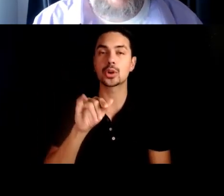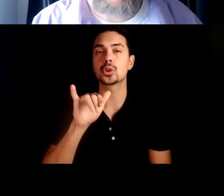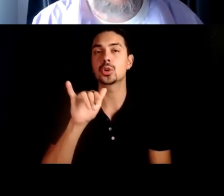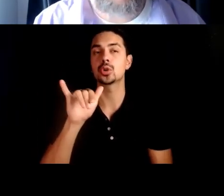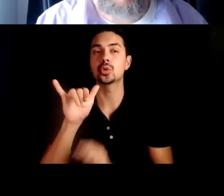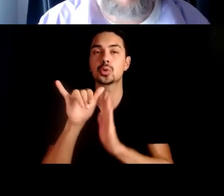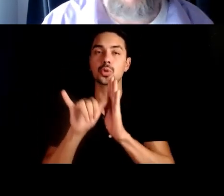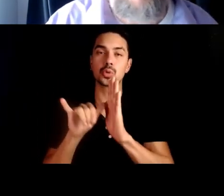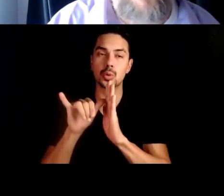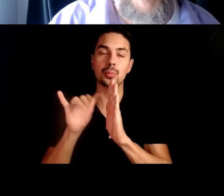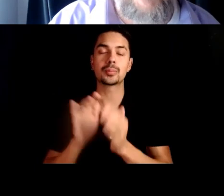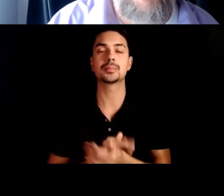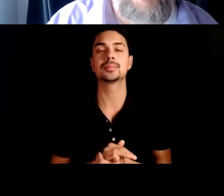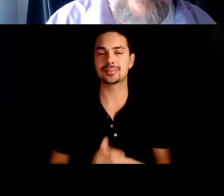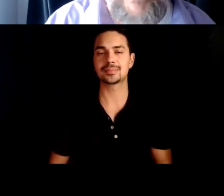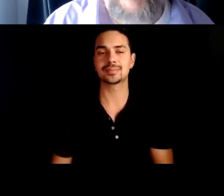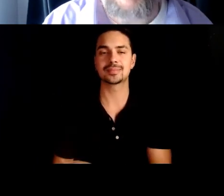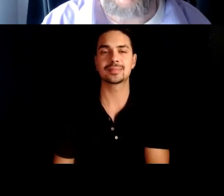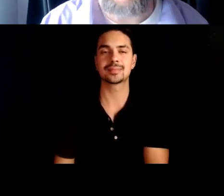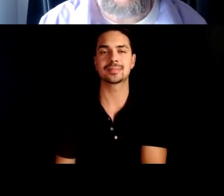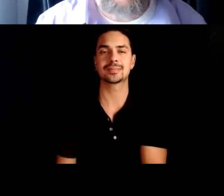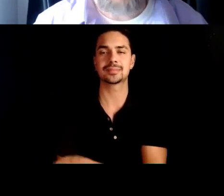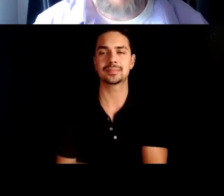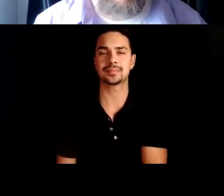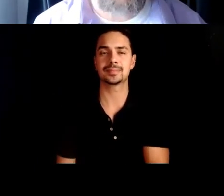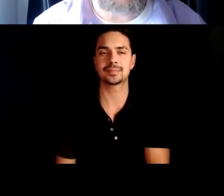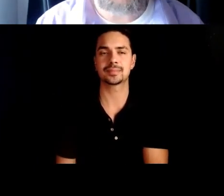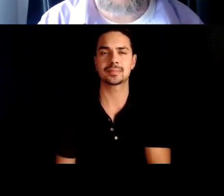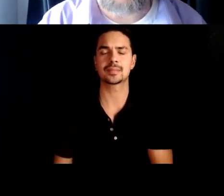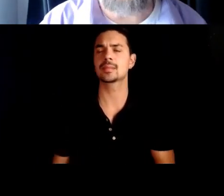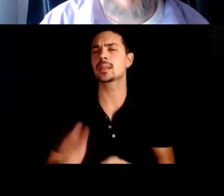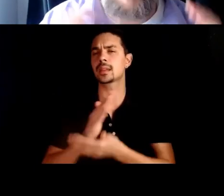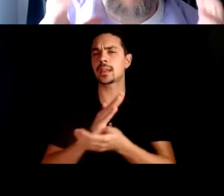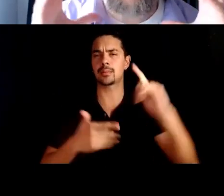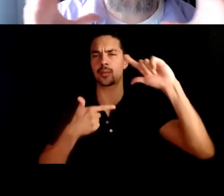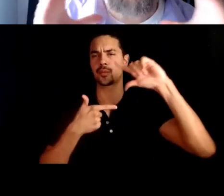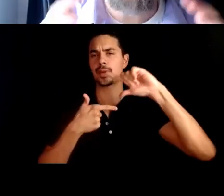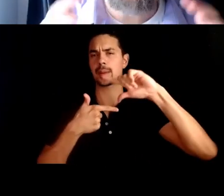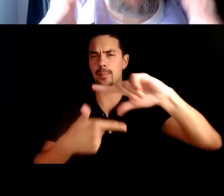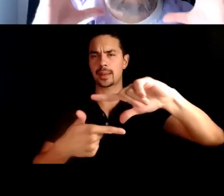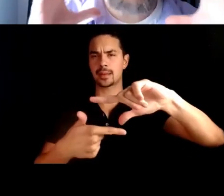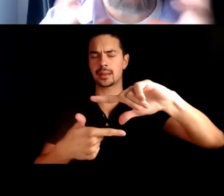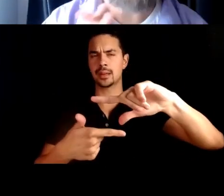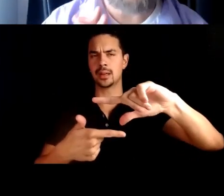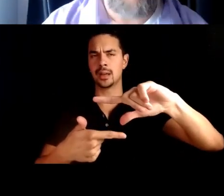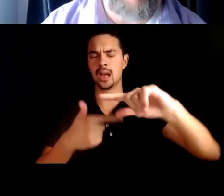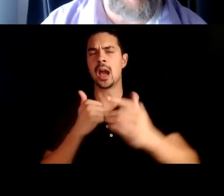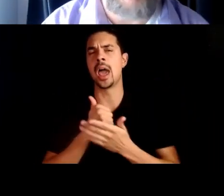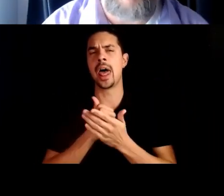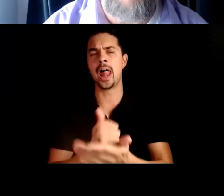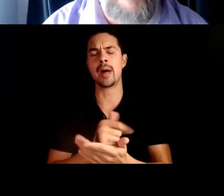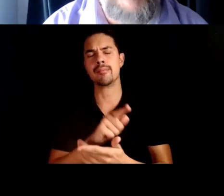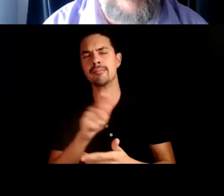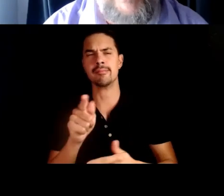Let me set up a couple of points of framing to help us kind of solidify where we're starting from today.